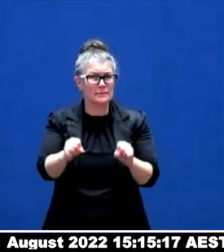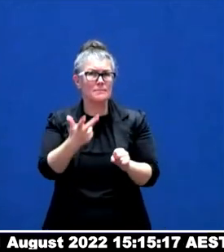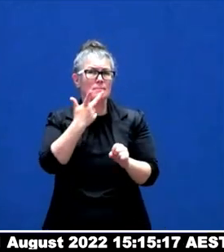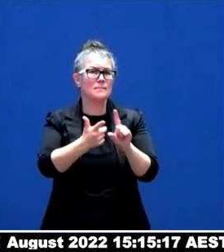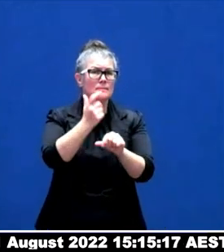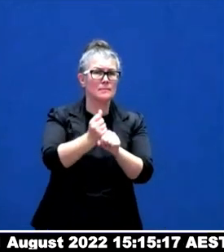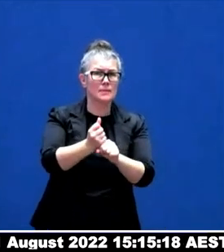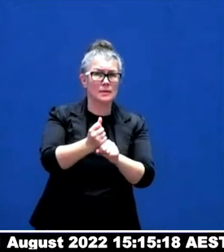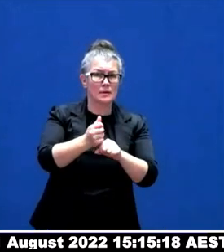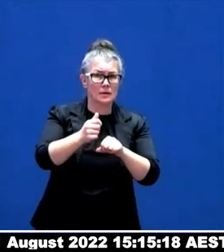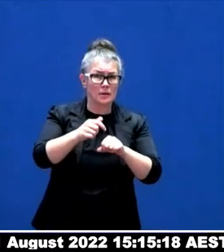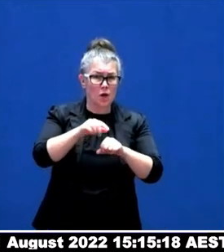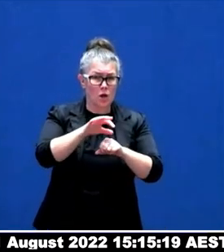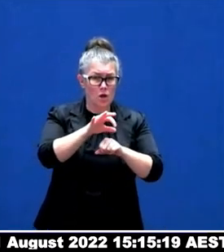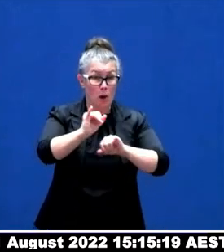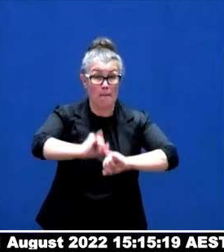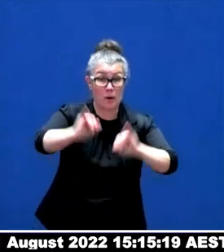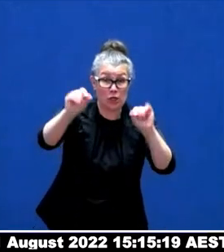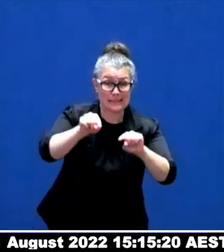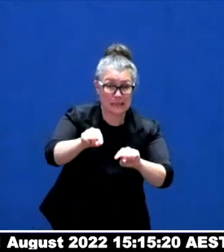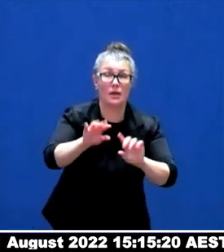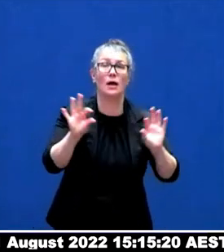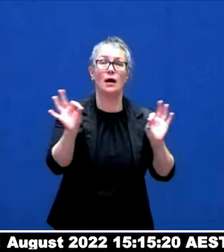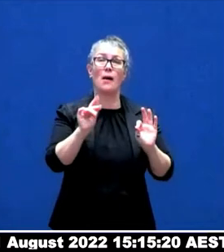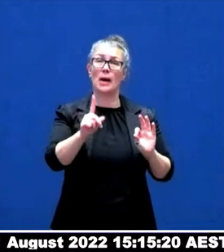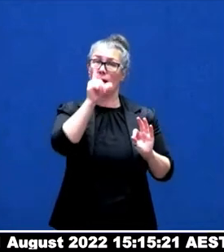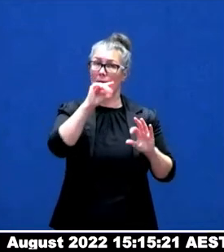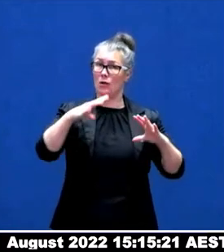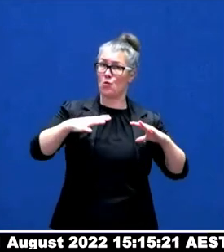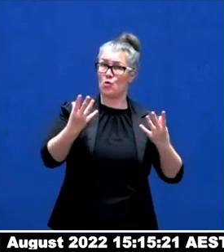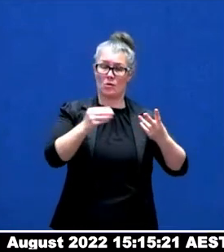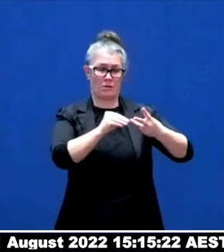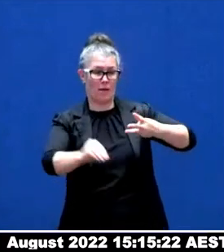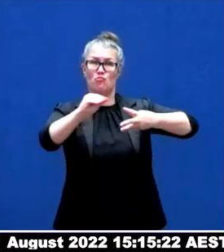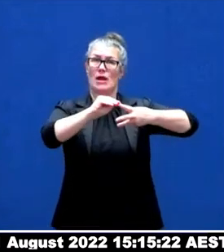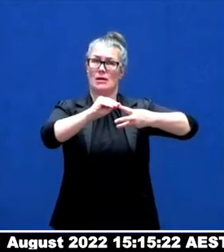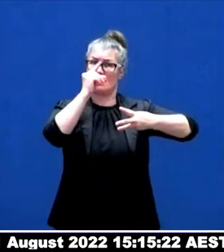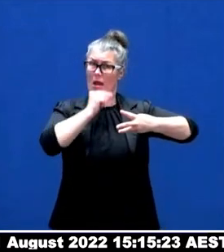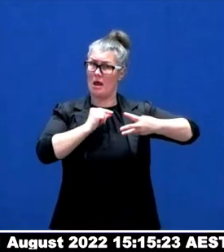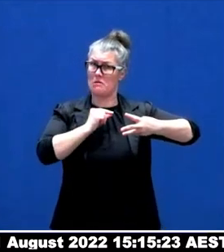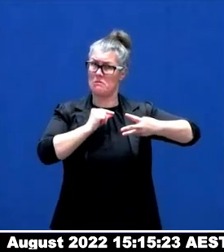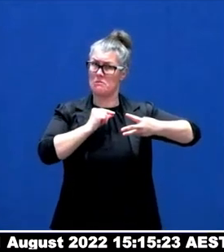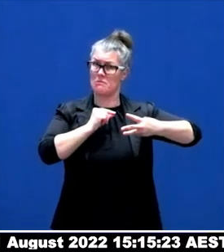of that kind to just automatically upgrade that role on the grounds that it's going to